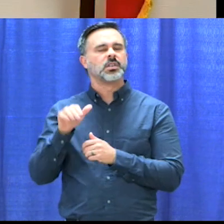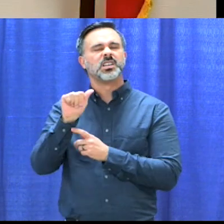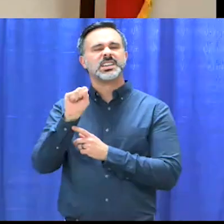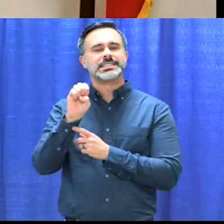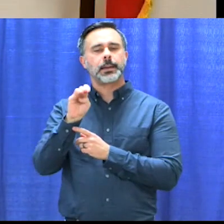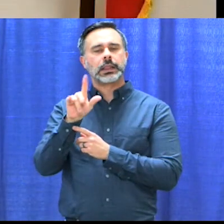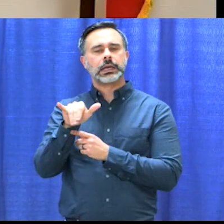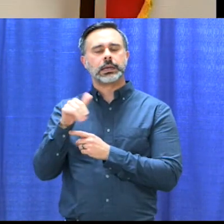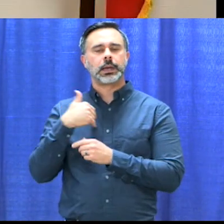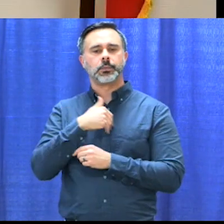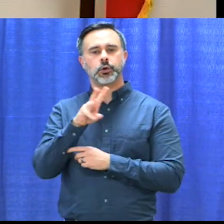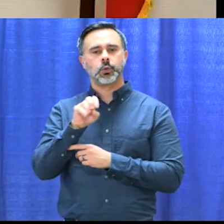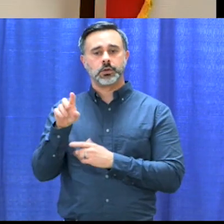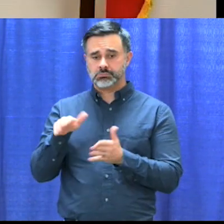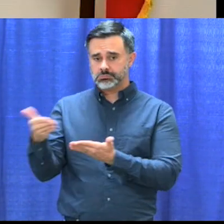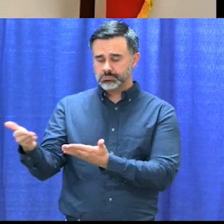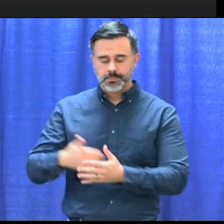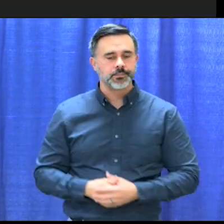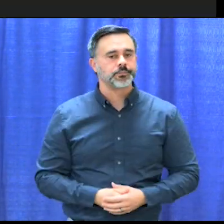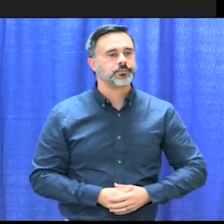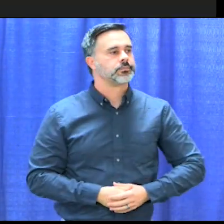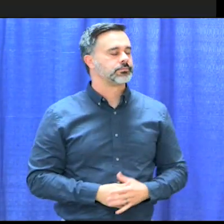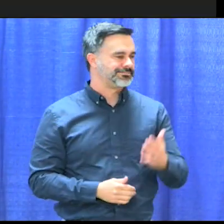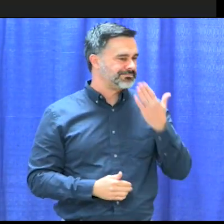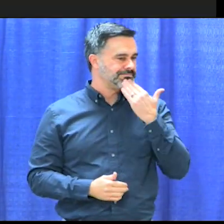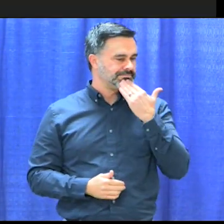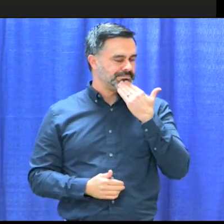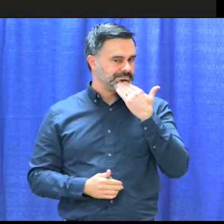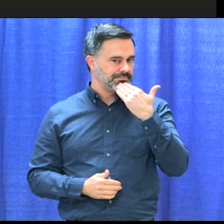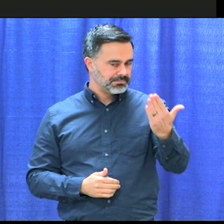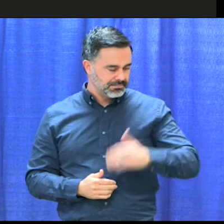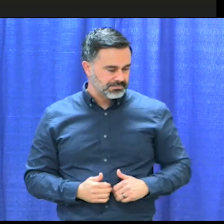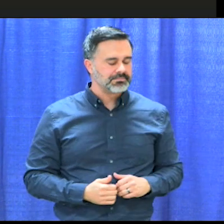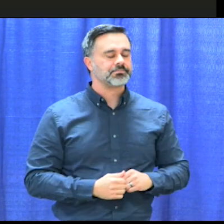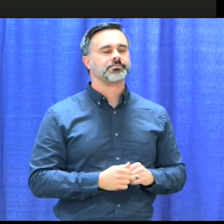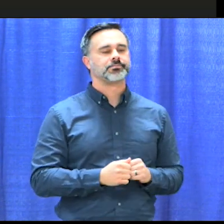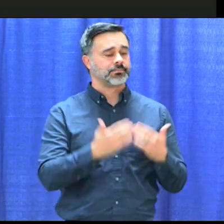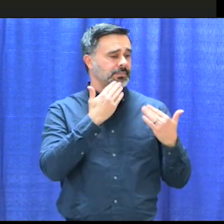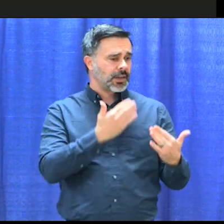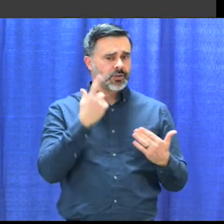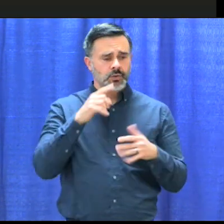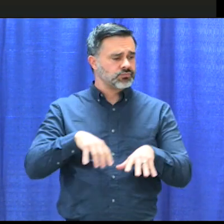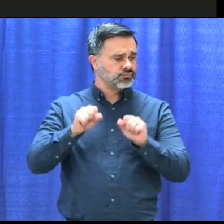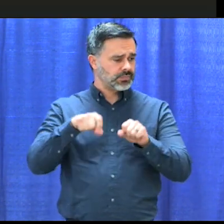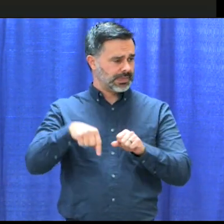[Assemblymember Jim Woods speaking] Thank you Mr. Superintendent and thank you for putting this together.